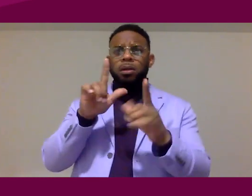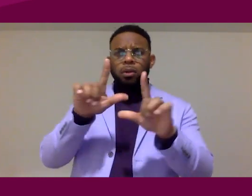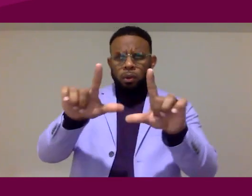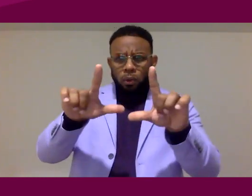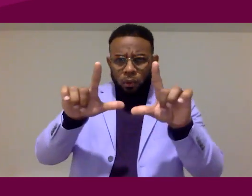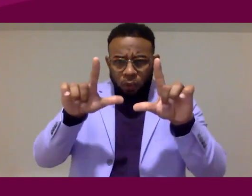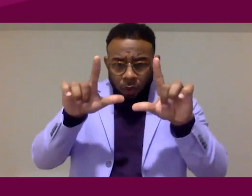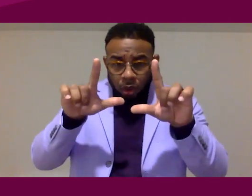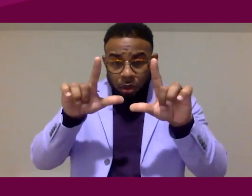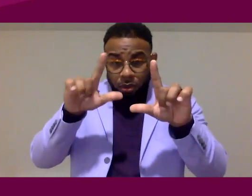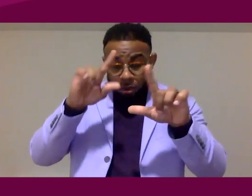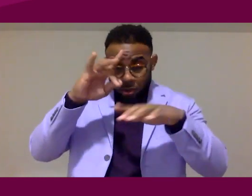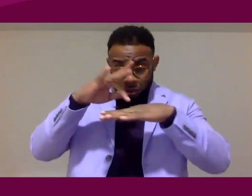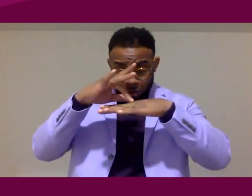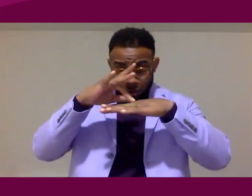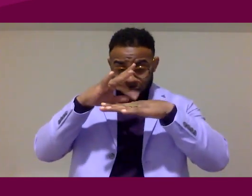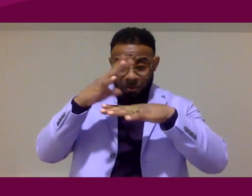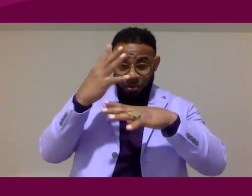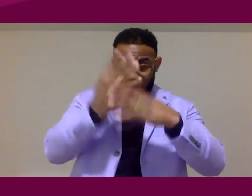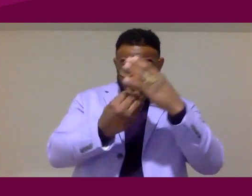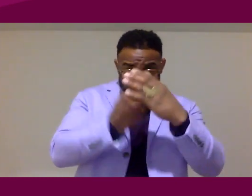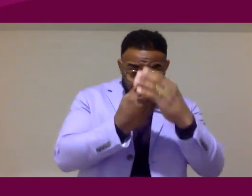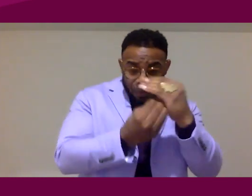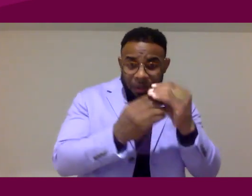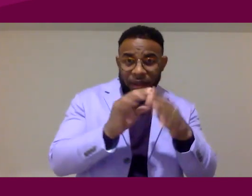in won't miss content?